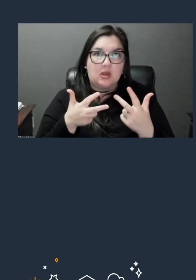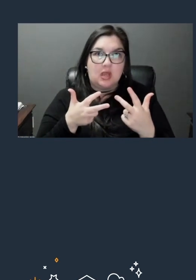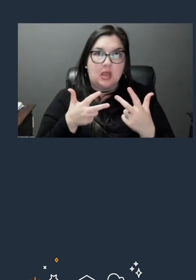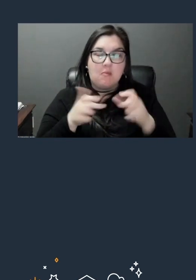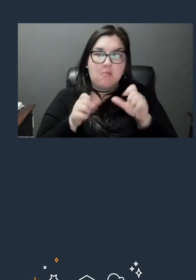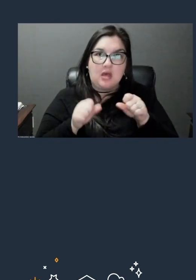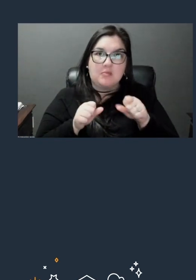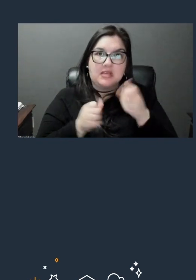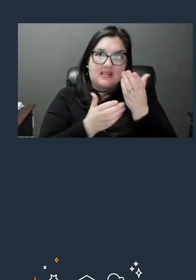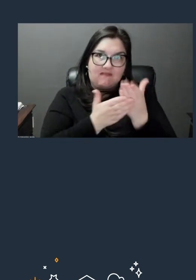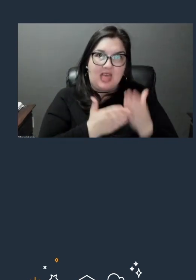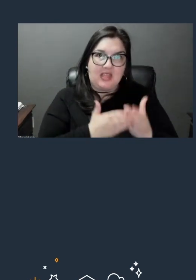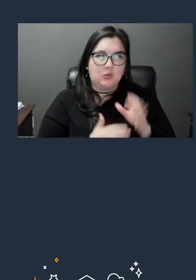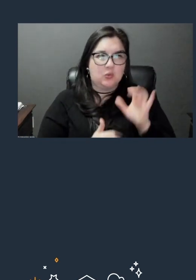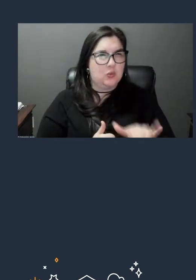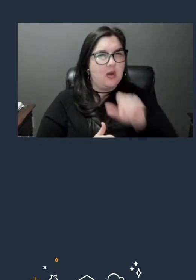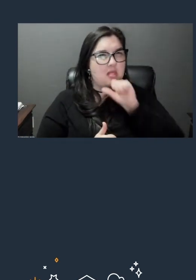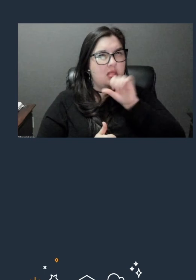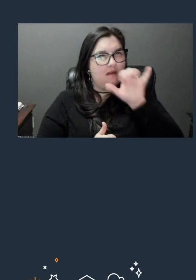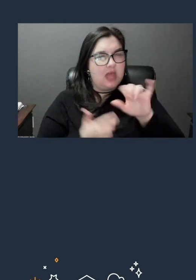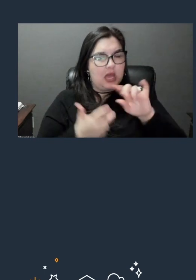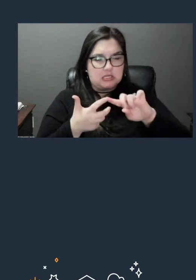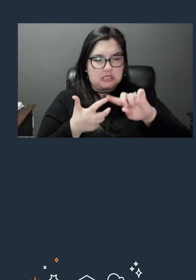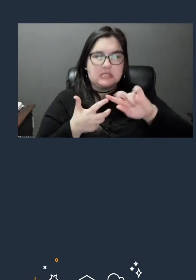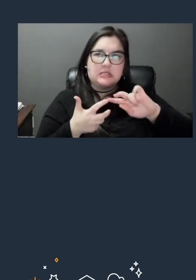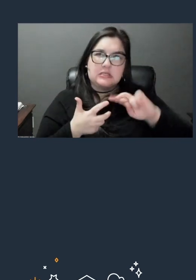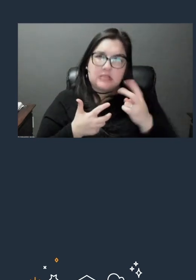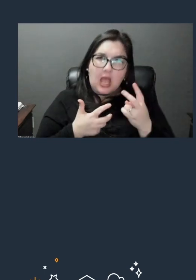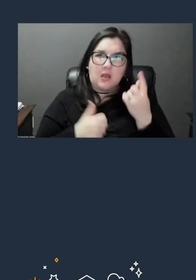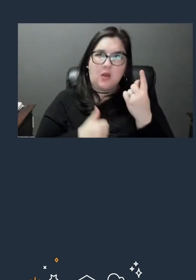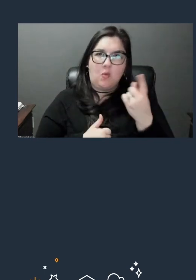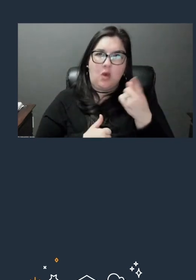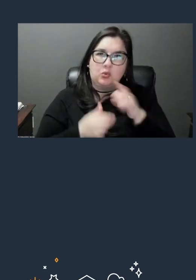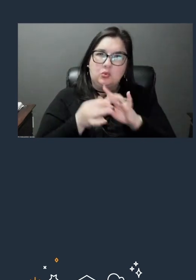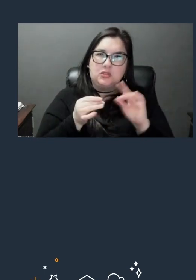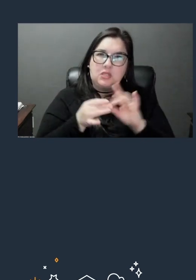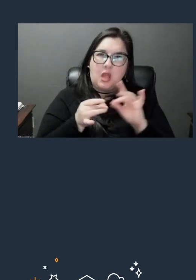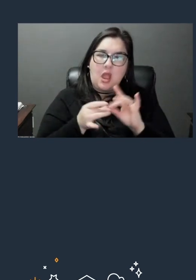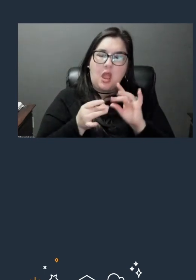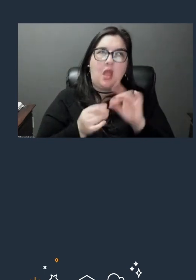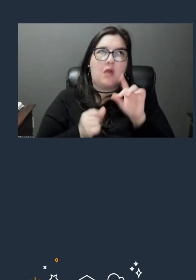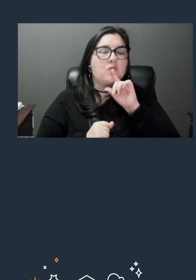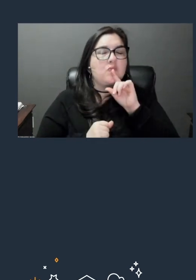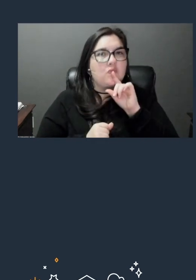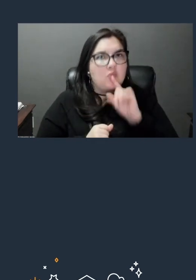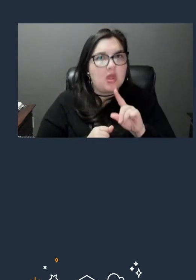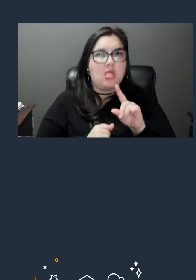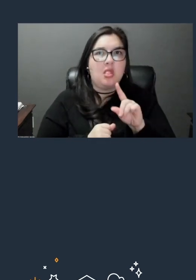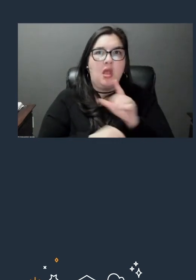that second technique that you shared. You know, one of the really powerful aspects